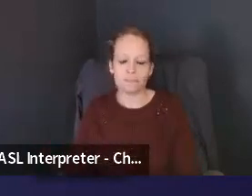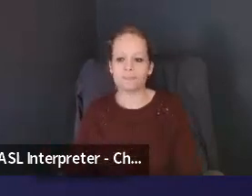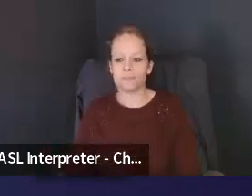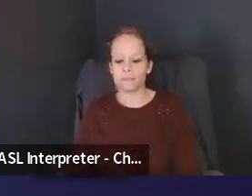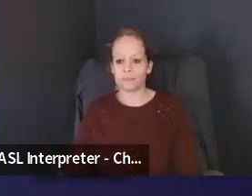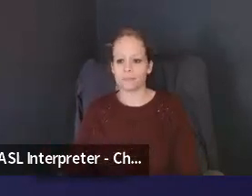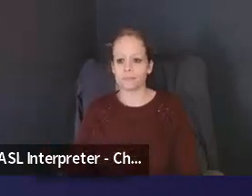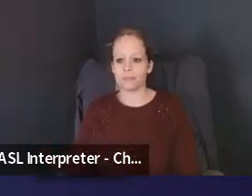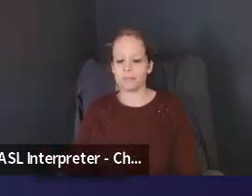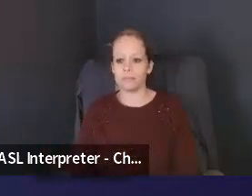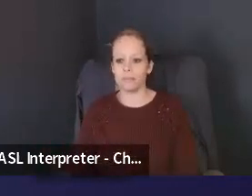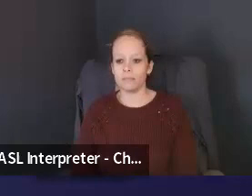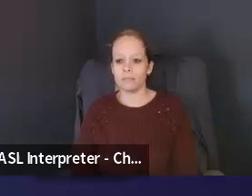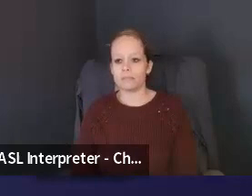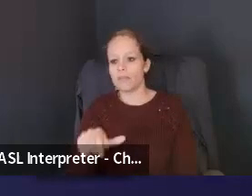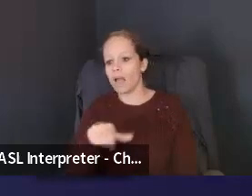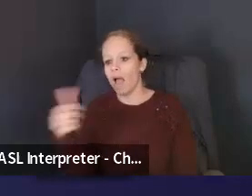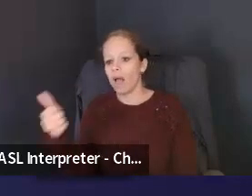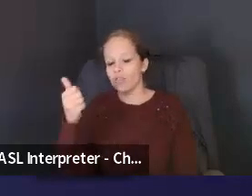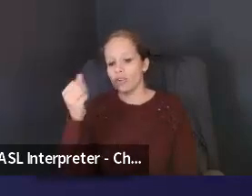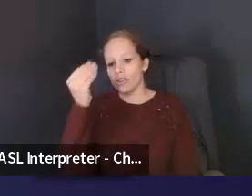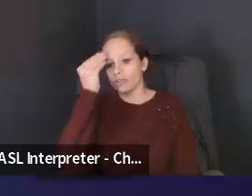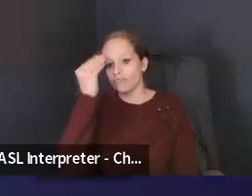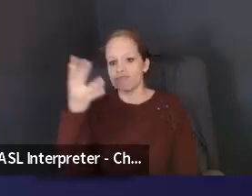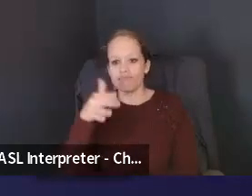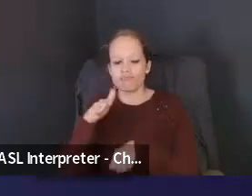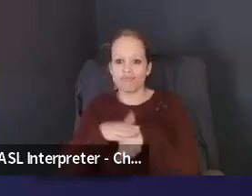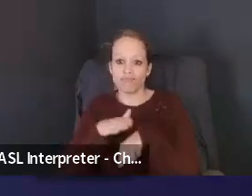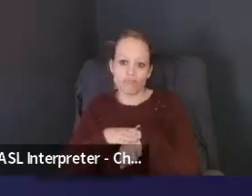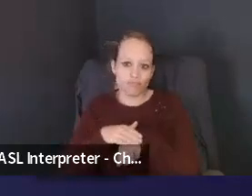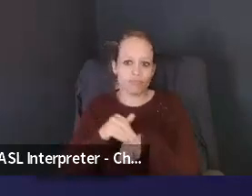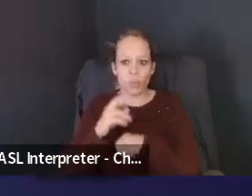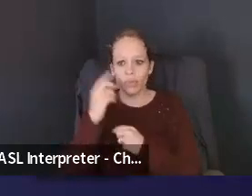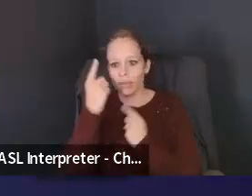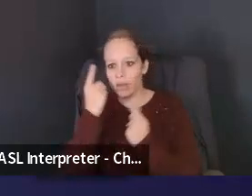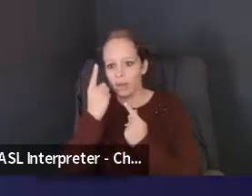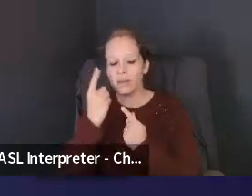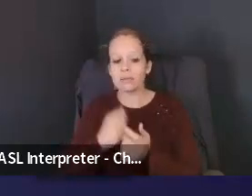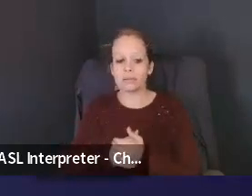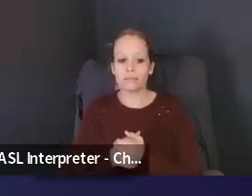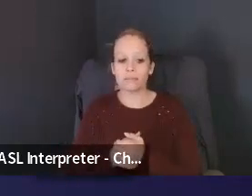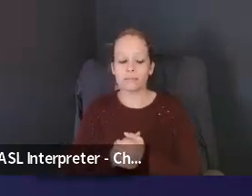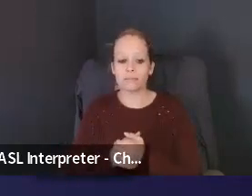maybe warning or thought I would have, is that sometimes I see people go into this and they think